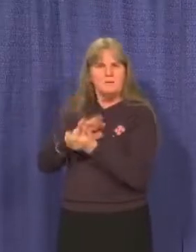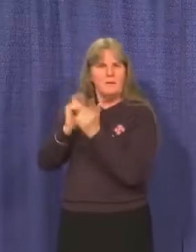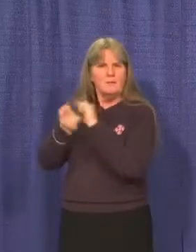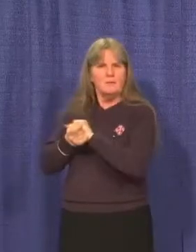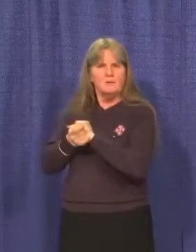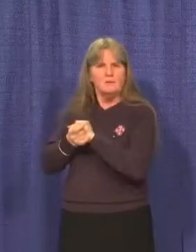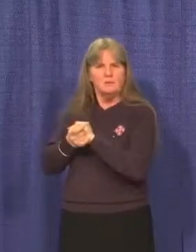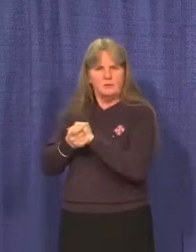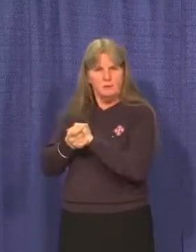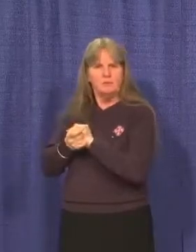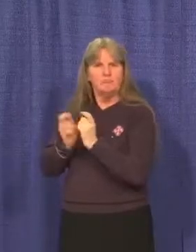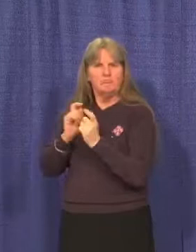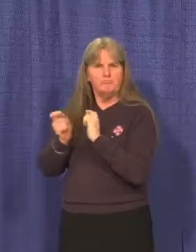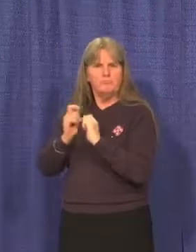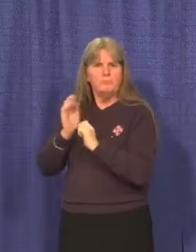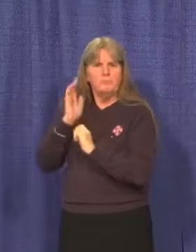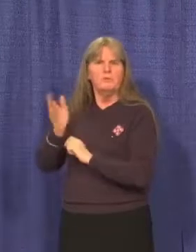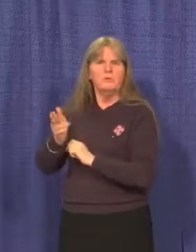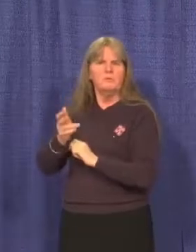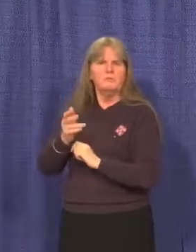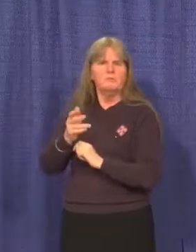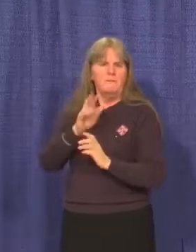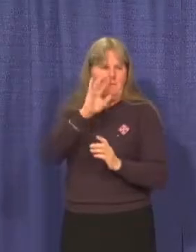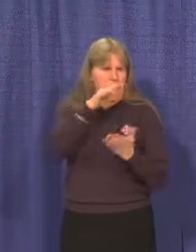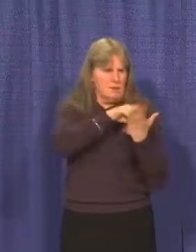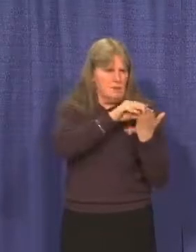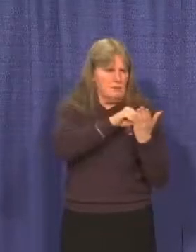revise them accordingly.